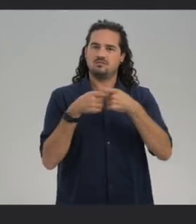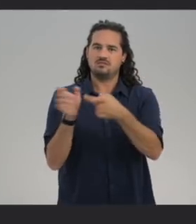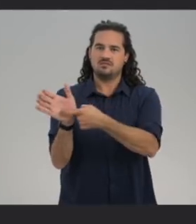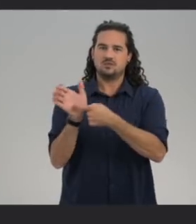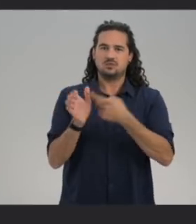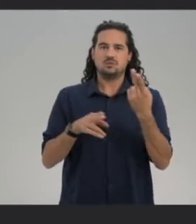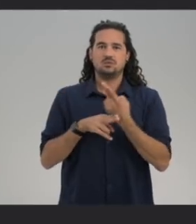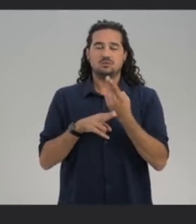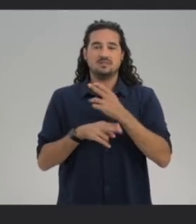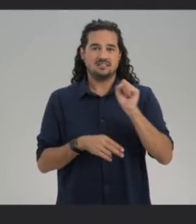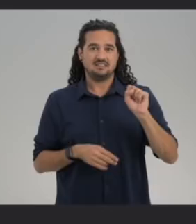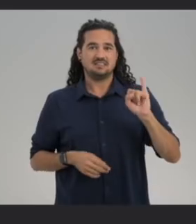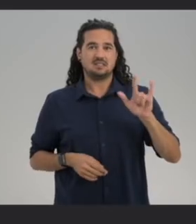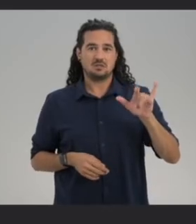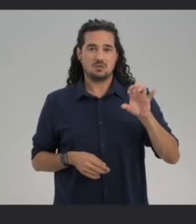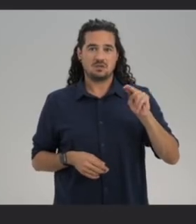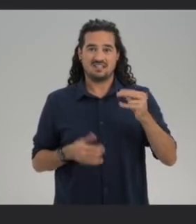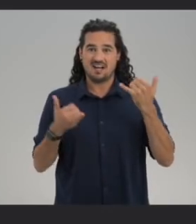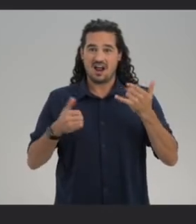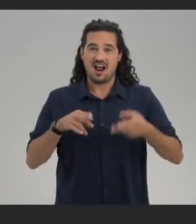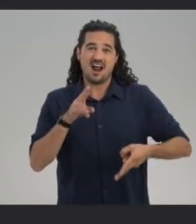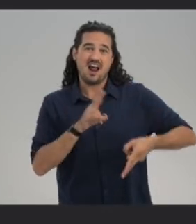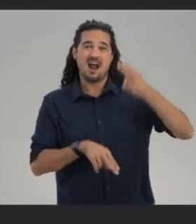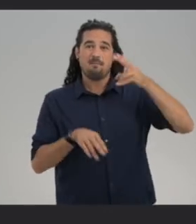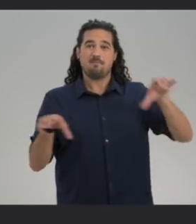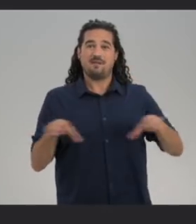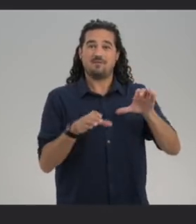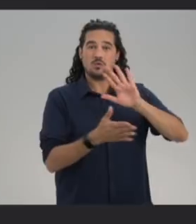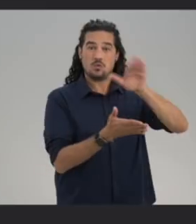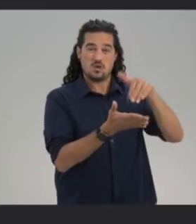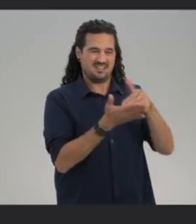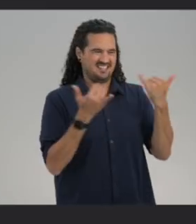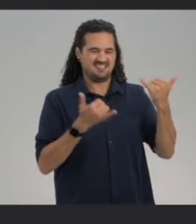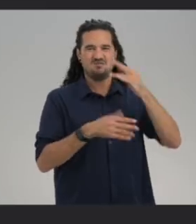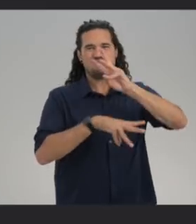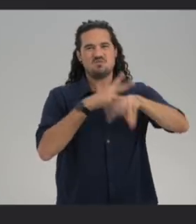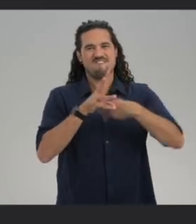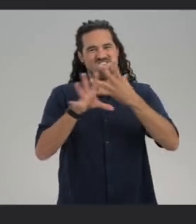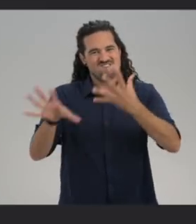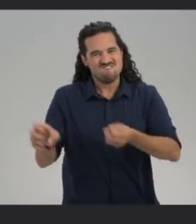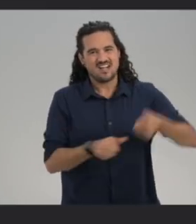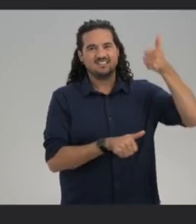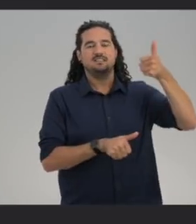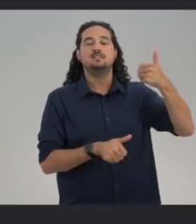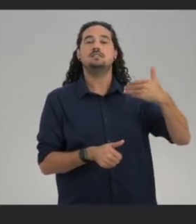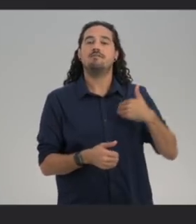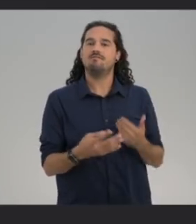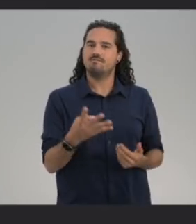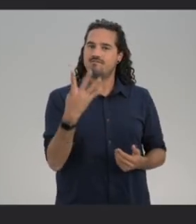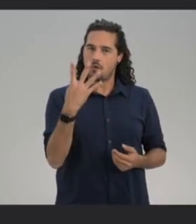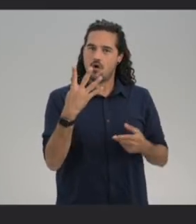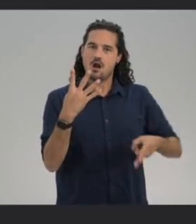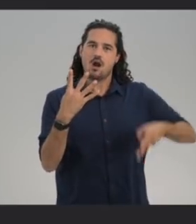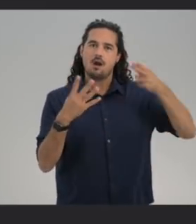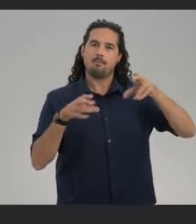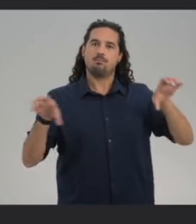our high-performance core is the world's fastest CPU core. And M1 has four of these incredibly fast, high-performance cores.